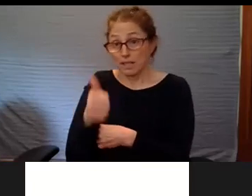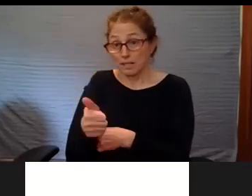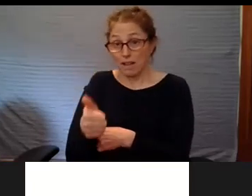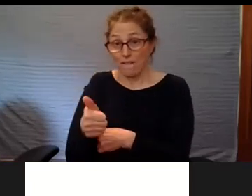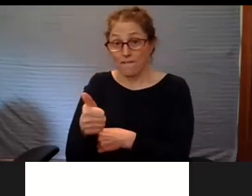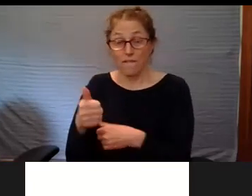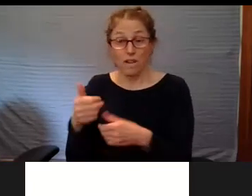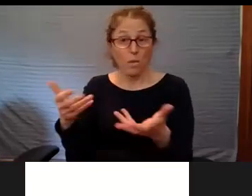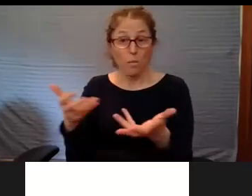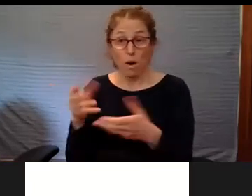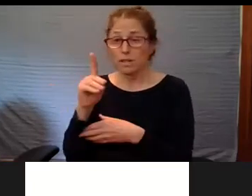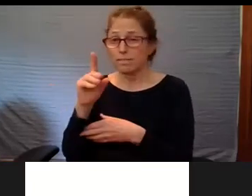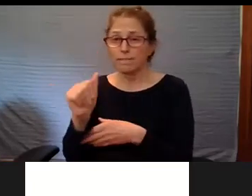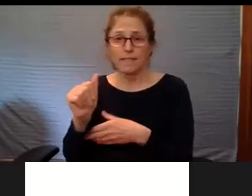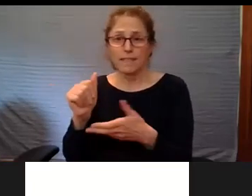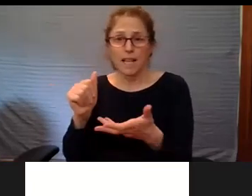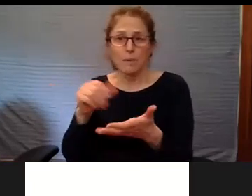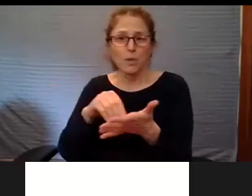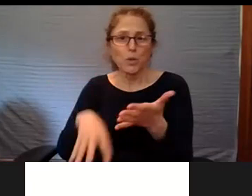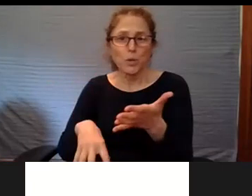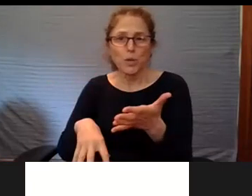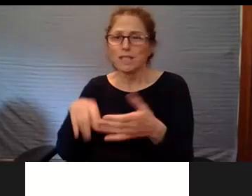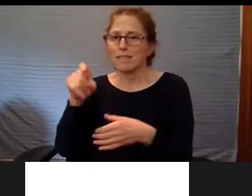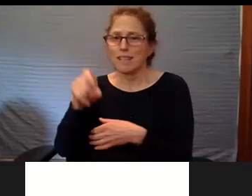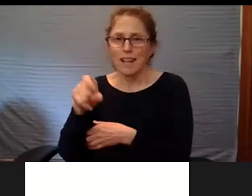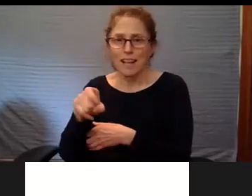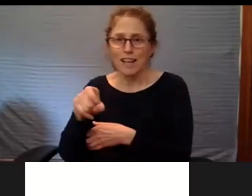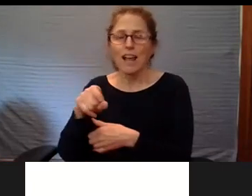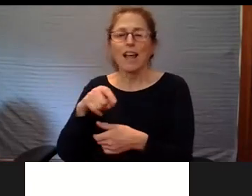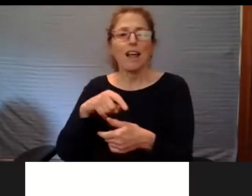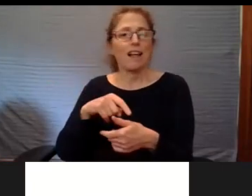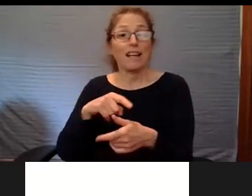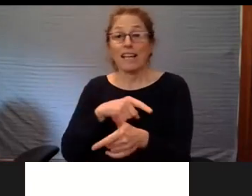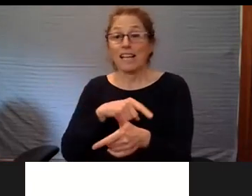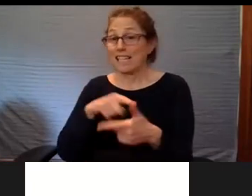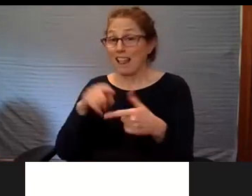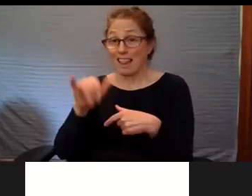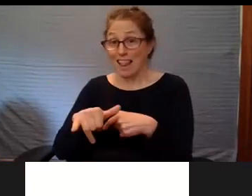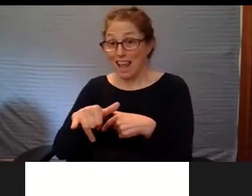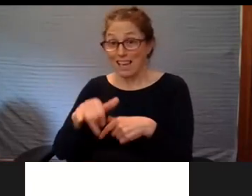disabled students need, there won't be any changes made.